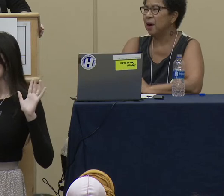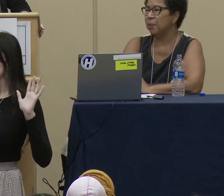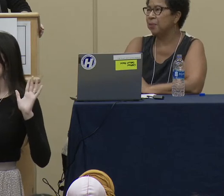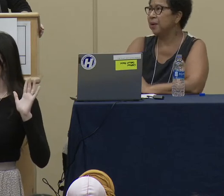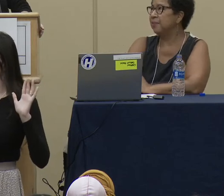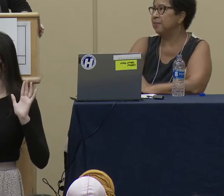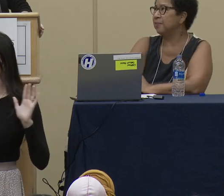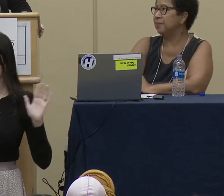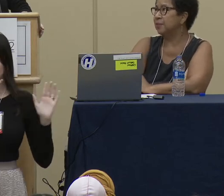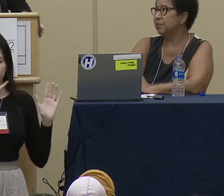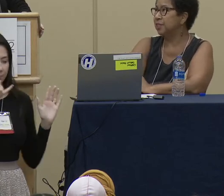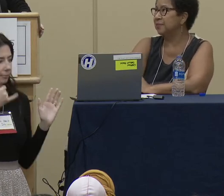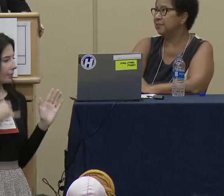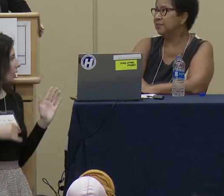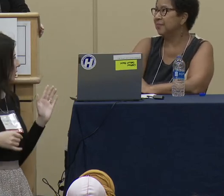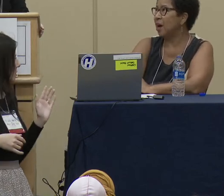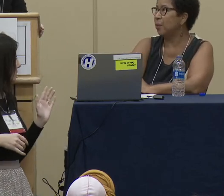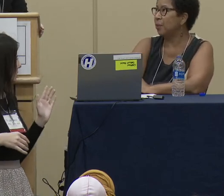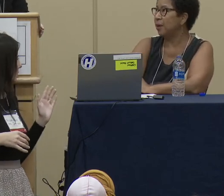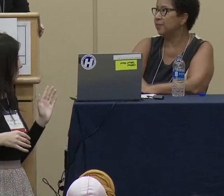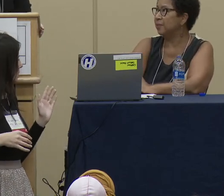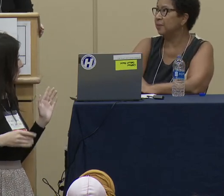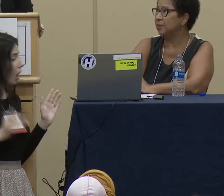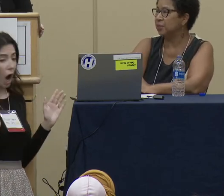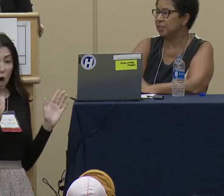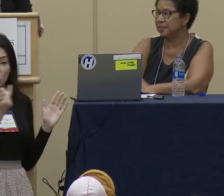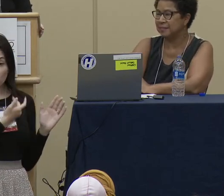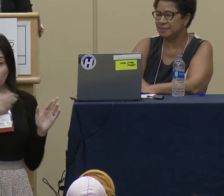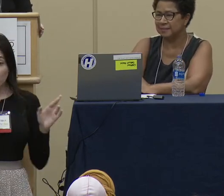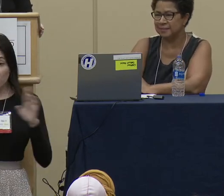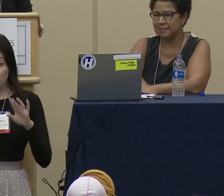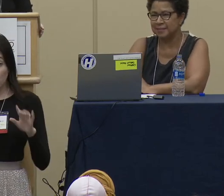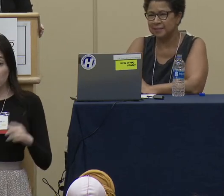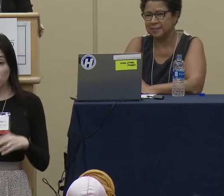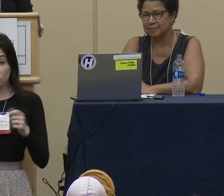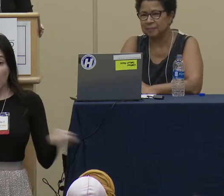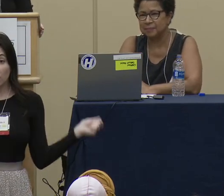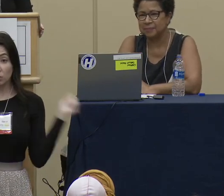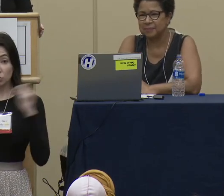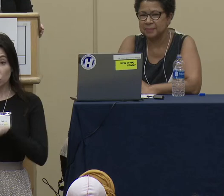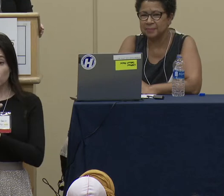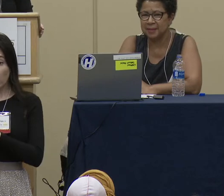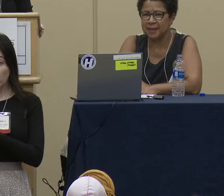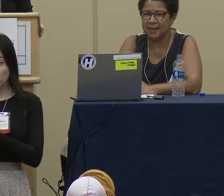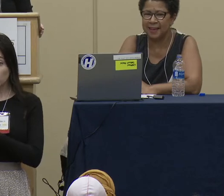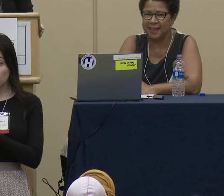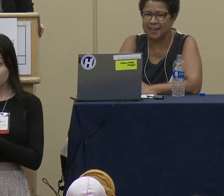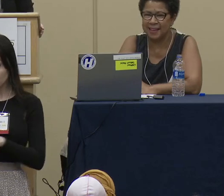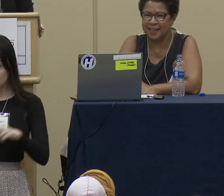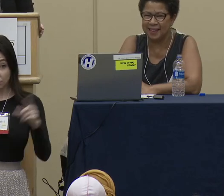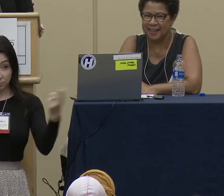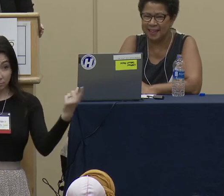Movement -- " no, what is your fourth book ?